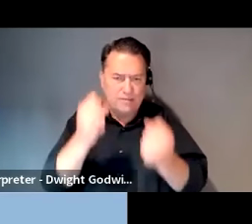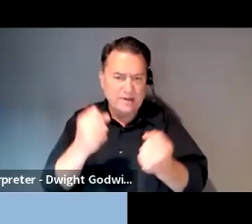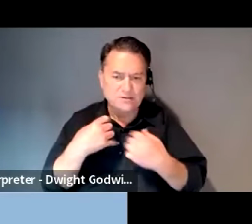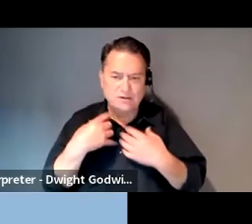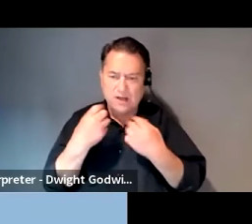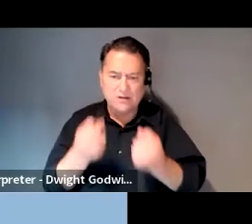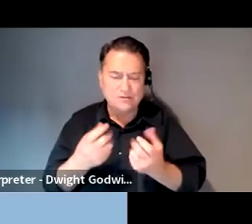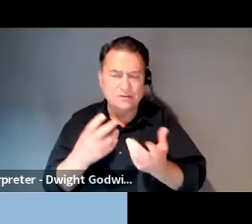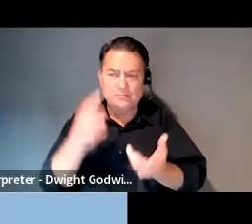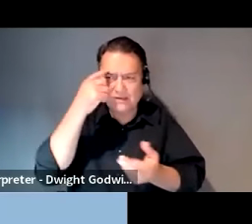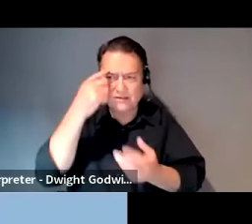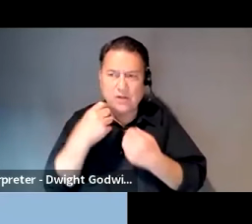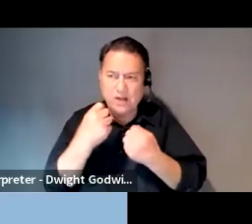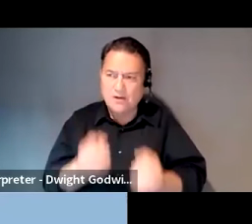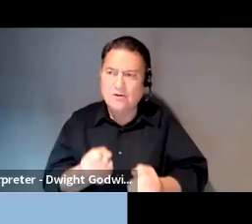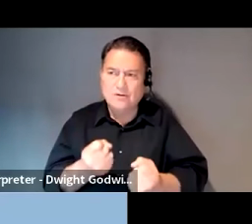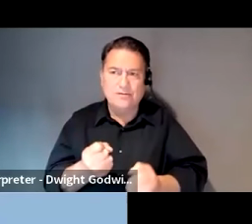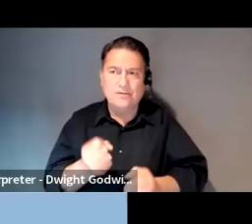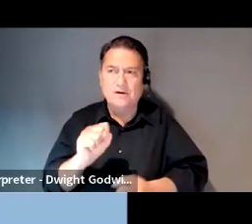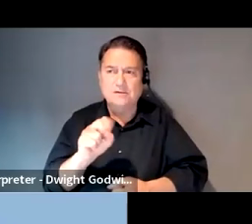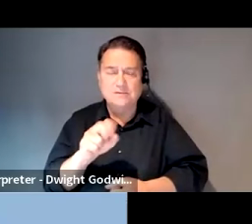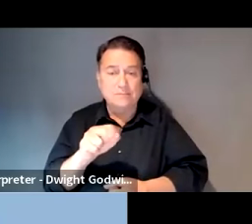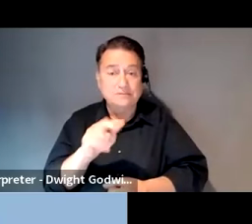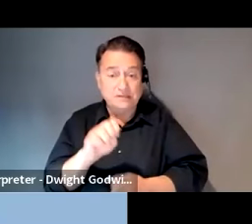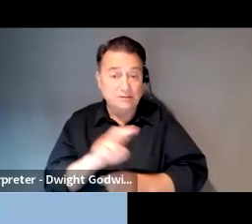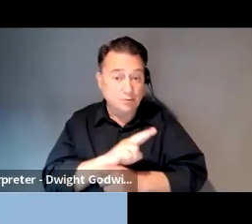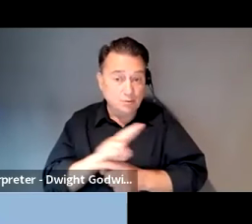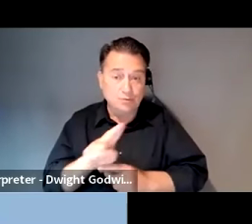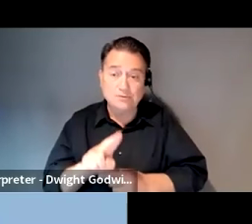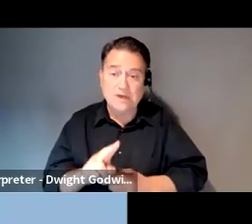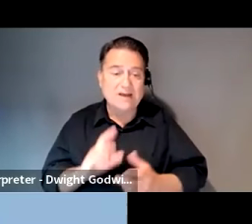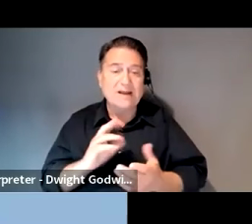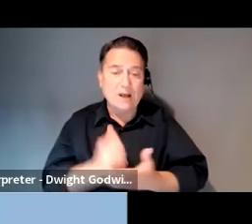and get them linked to the services that are needed for them.